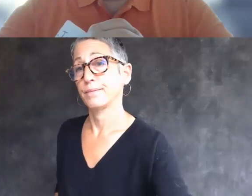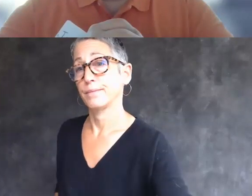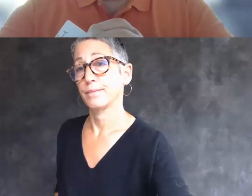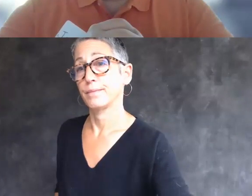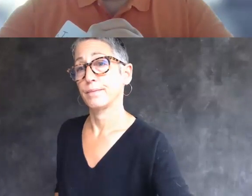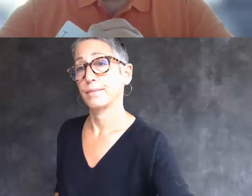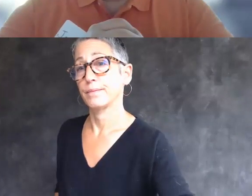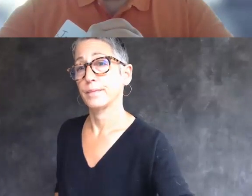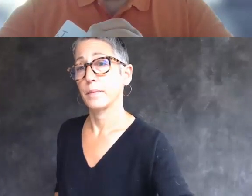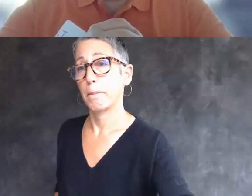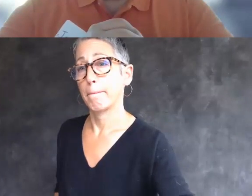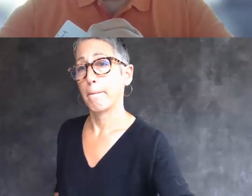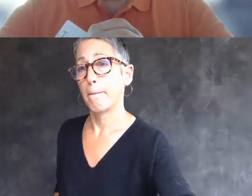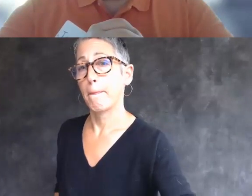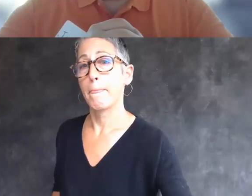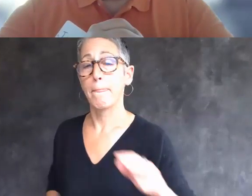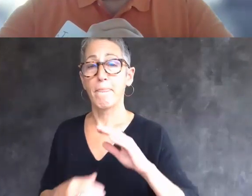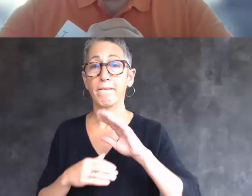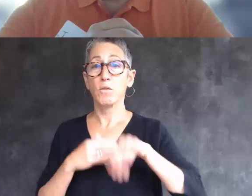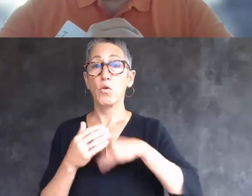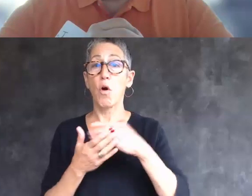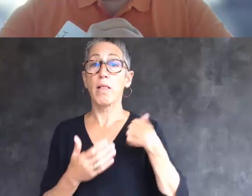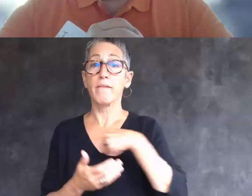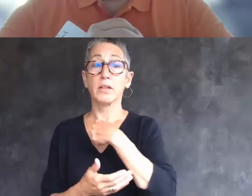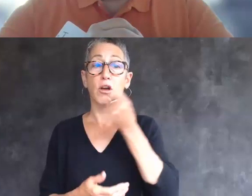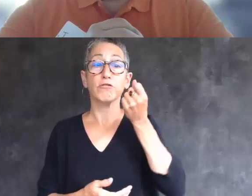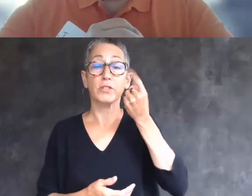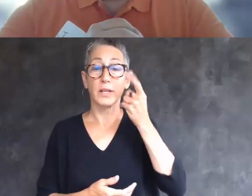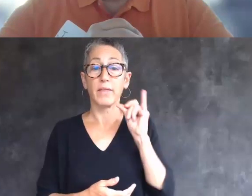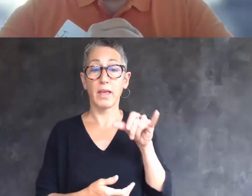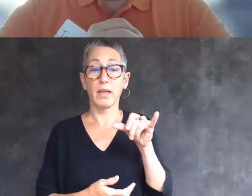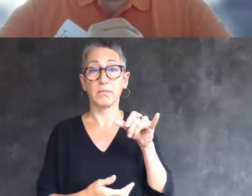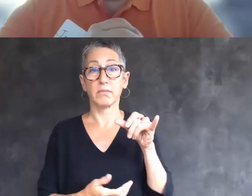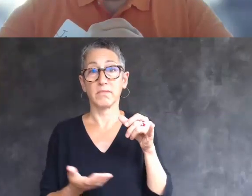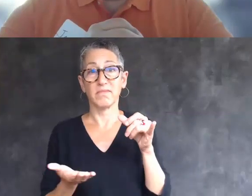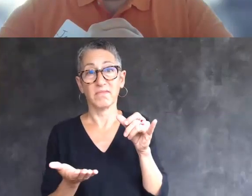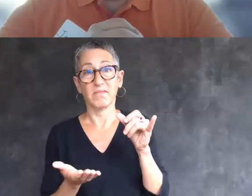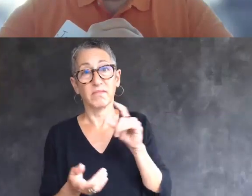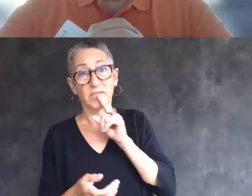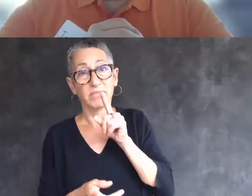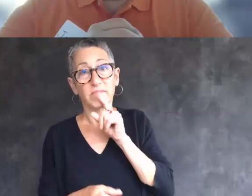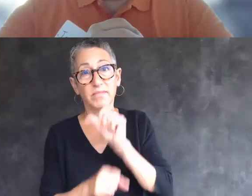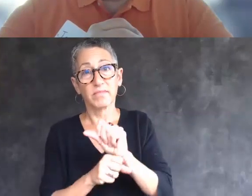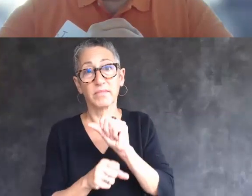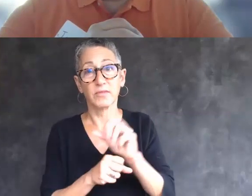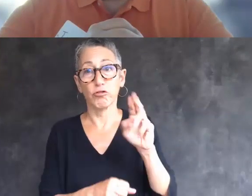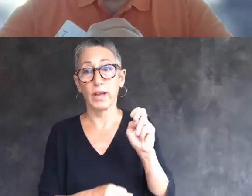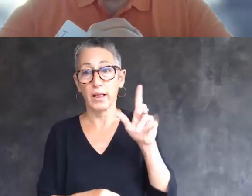that reality, I think it is important and many of us are betting on who we are, where we are.